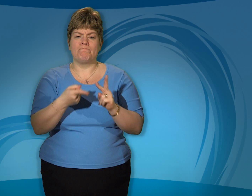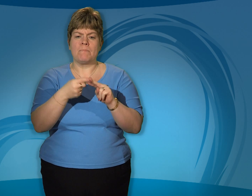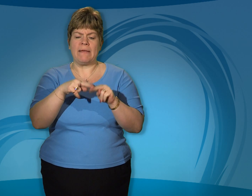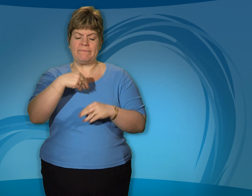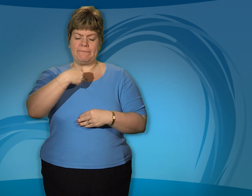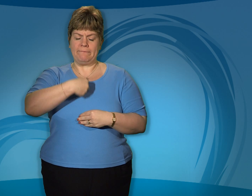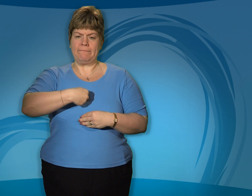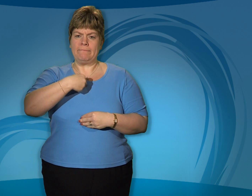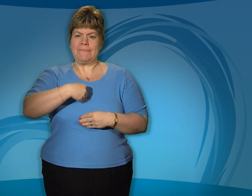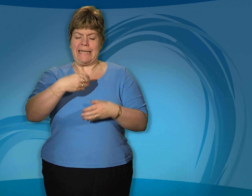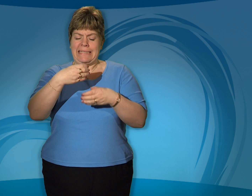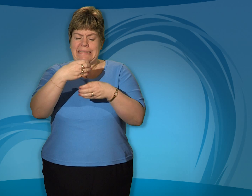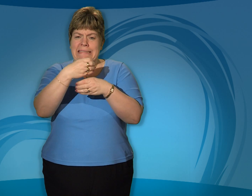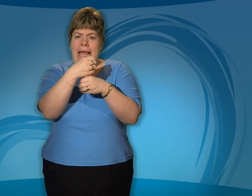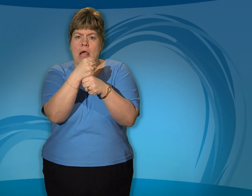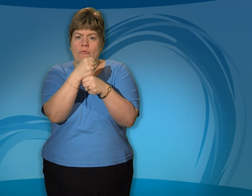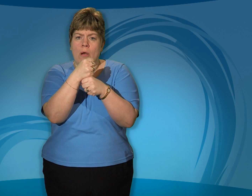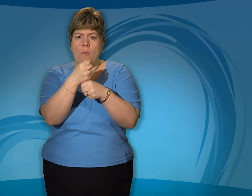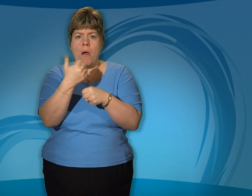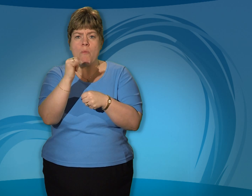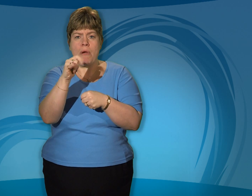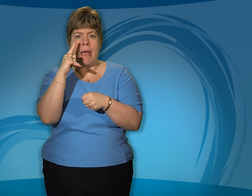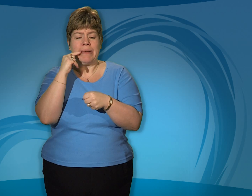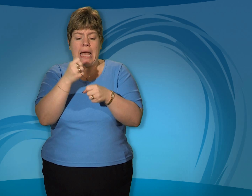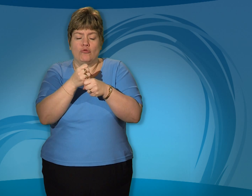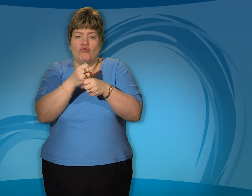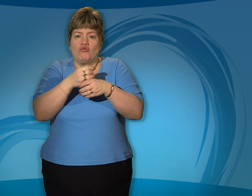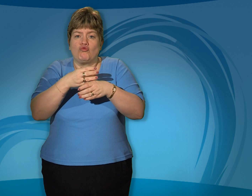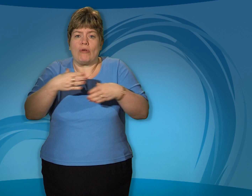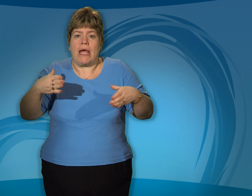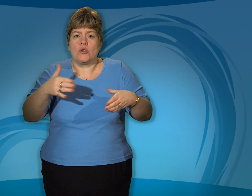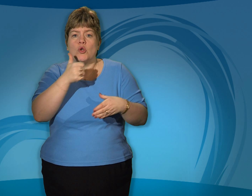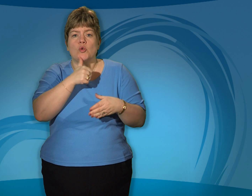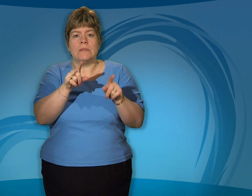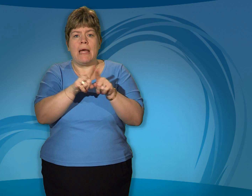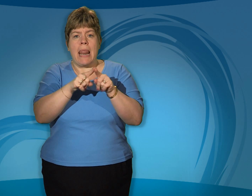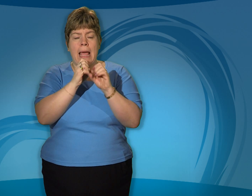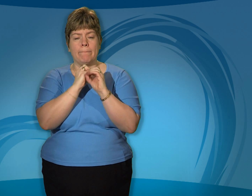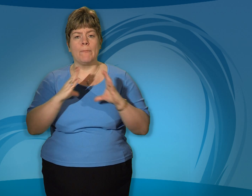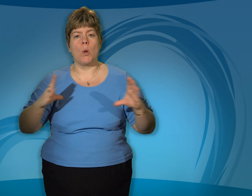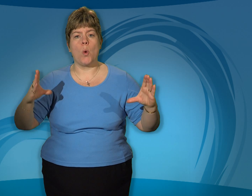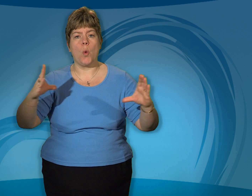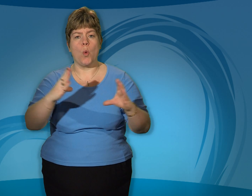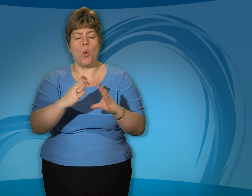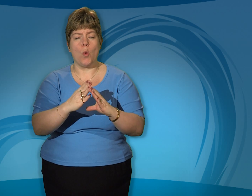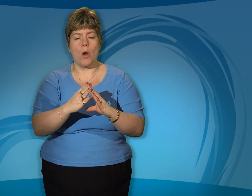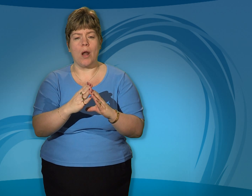If you have a narrowing in your oesophagus we may be able to stretch this, using a small balloon.